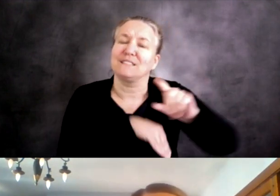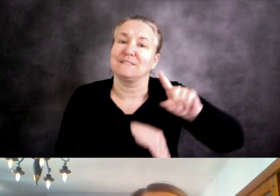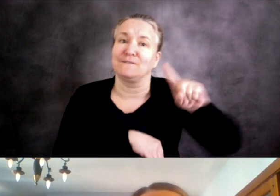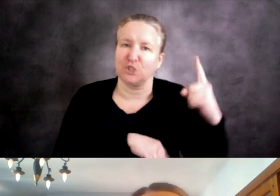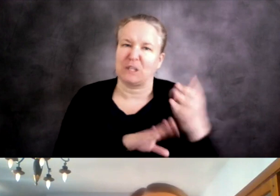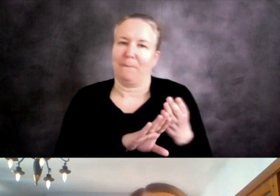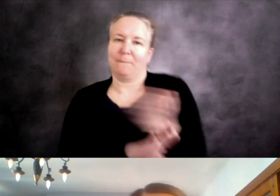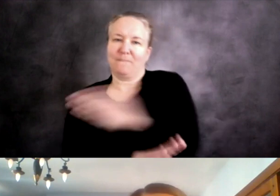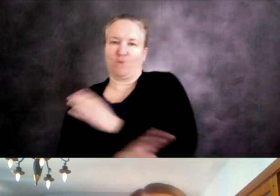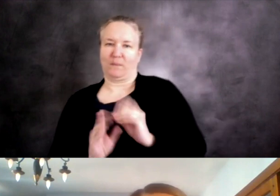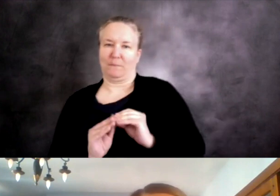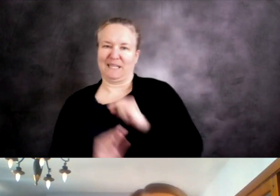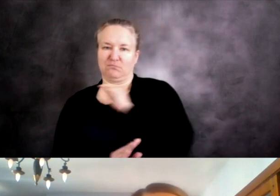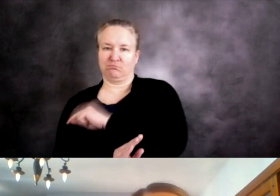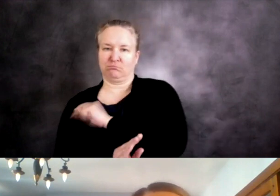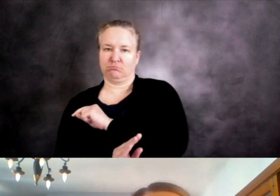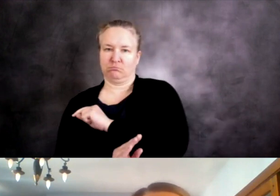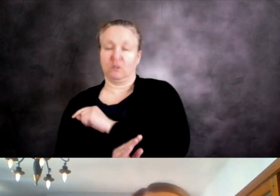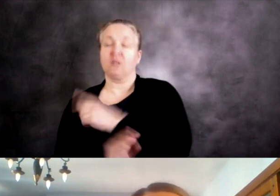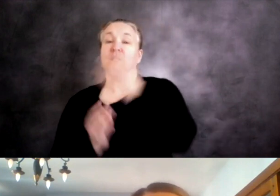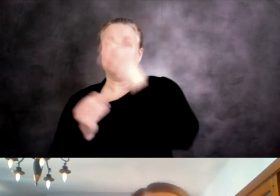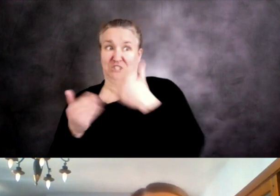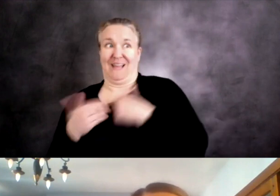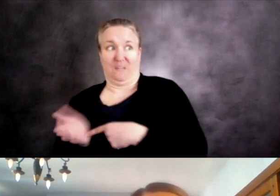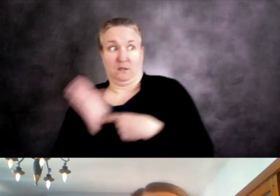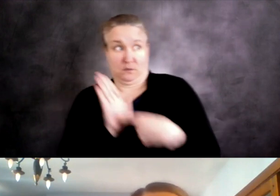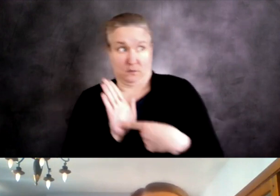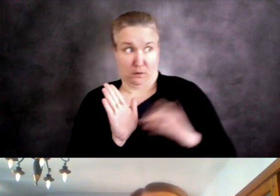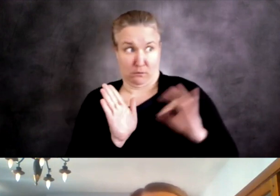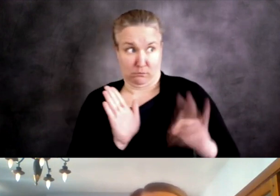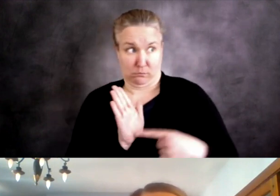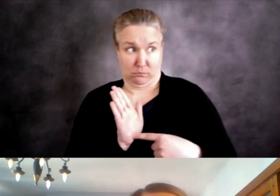checking the information you got. But in terms of actually looking at the sources,